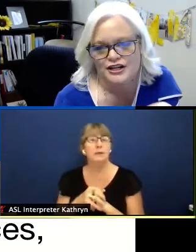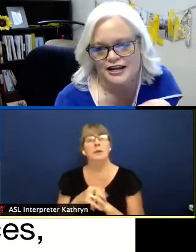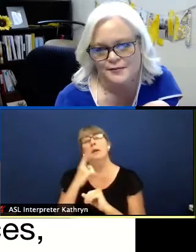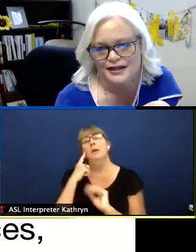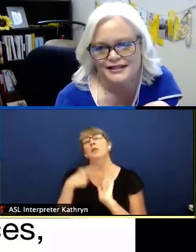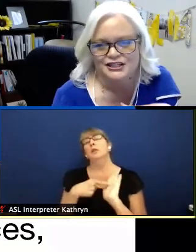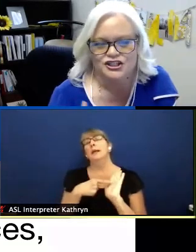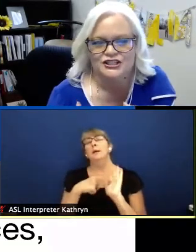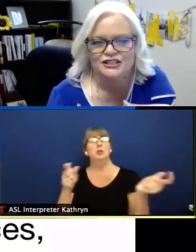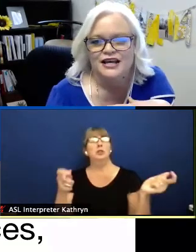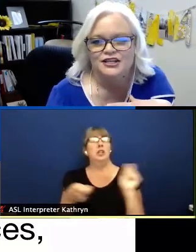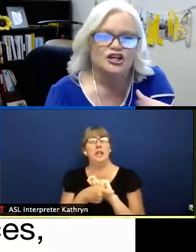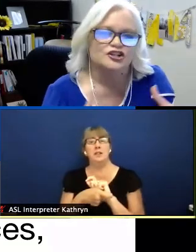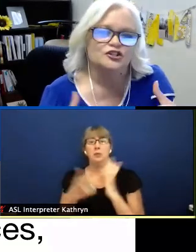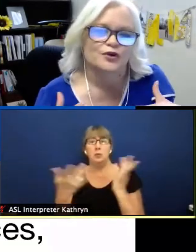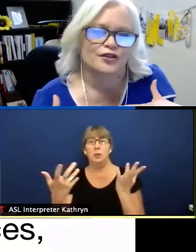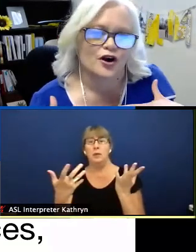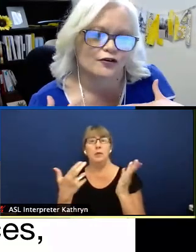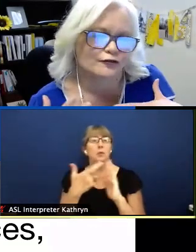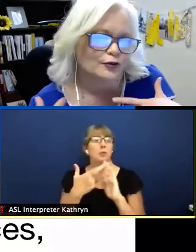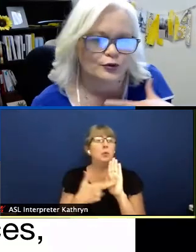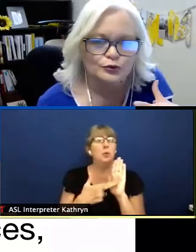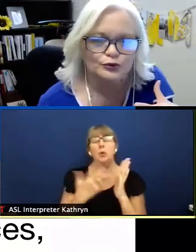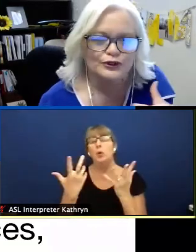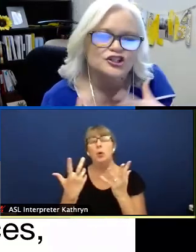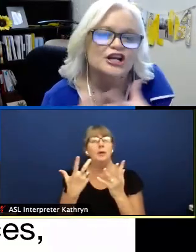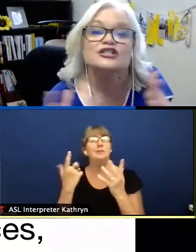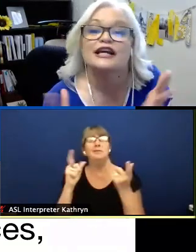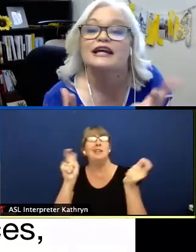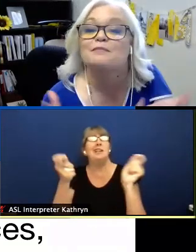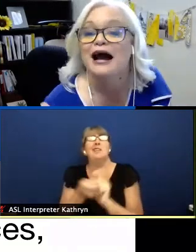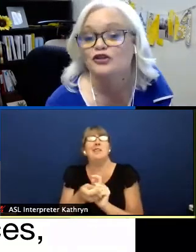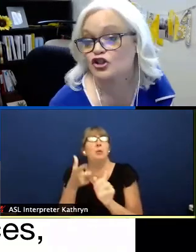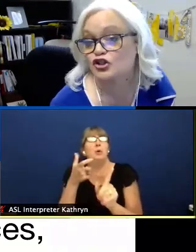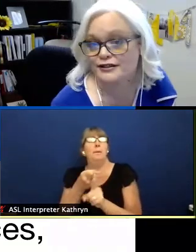taking place such as as changes with our Florida rule. Like changes that impact our students.